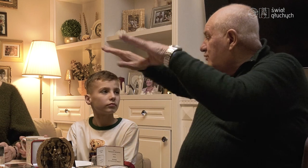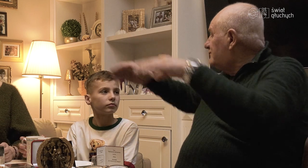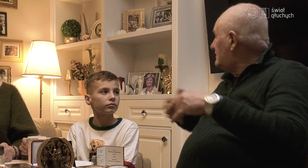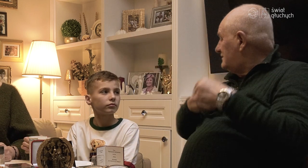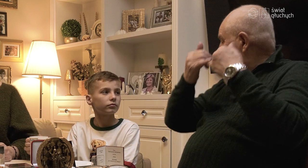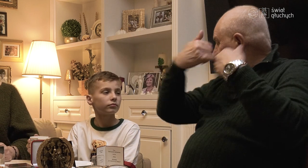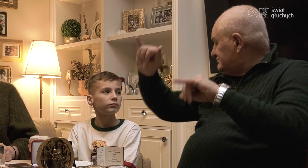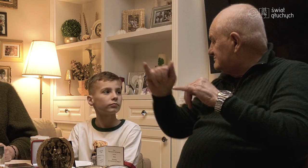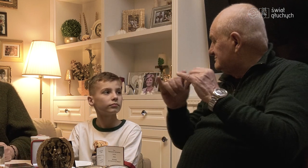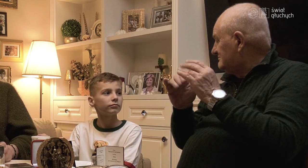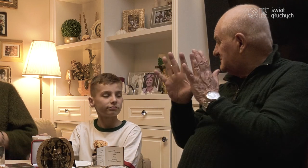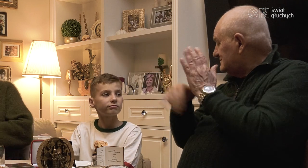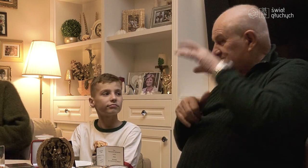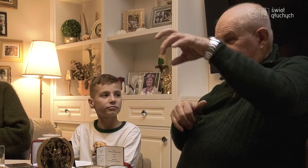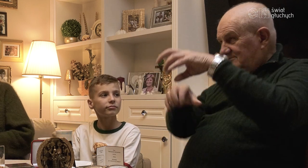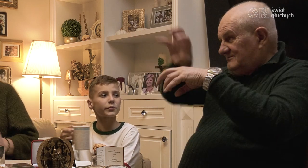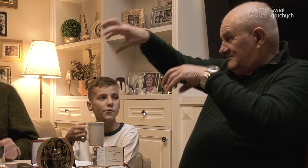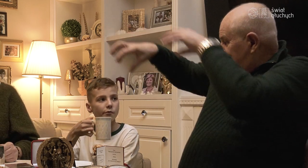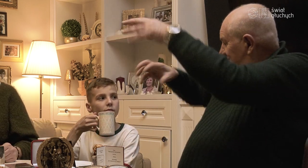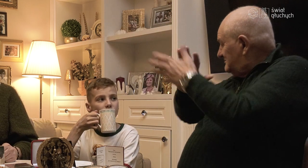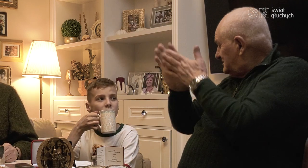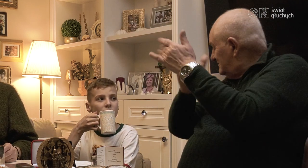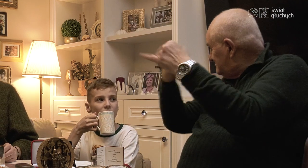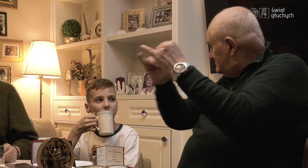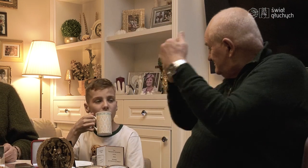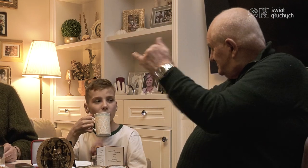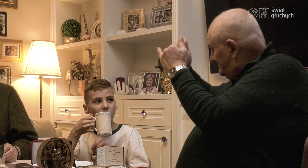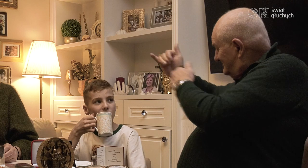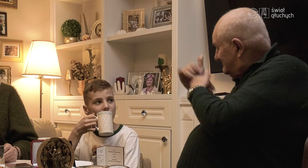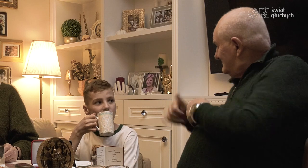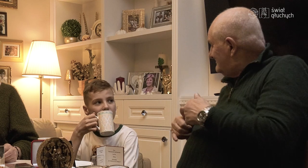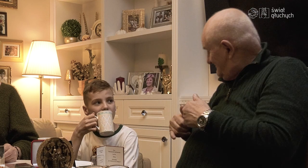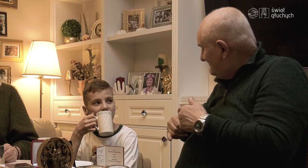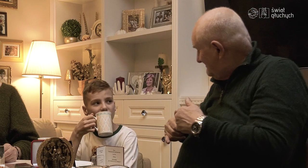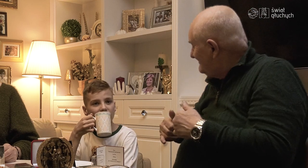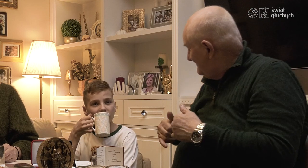[Tadeusz]: But also in each region, in different cities they sign differently.